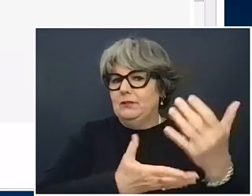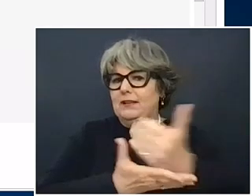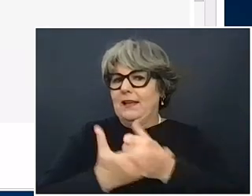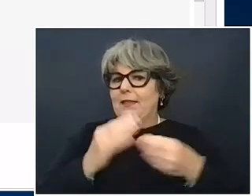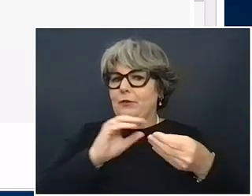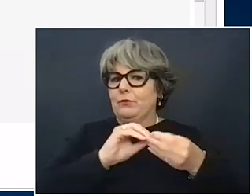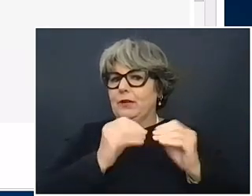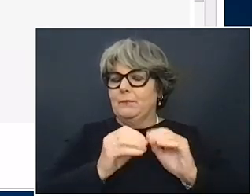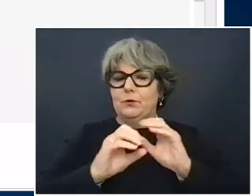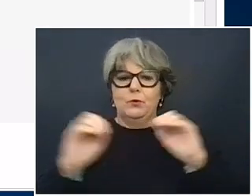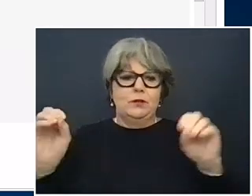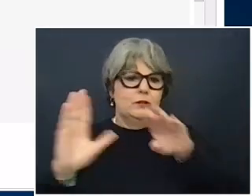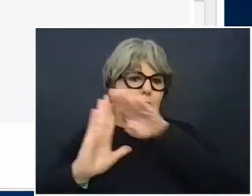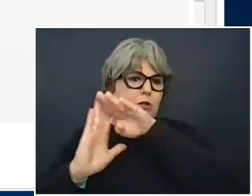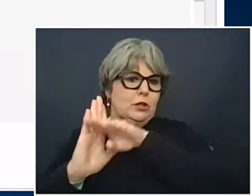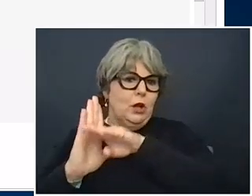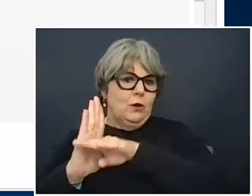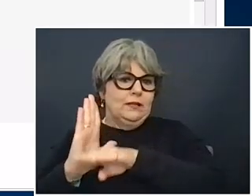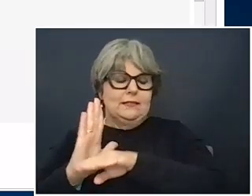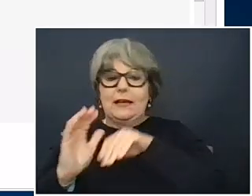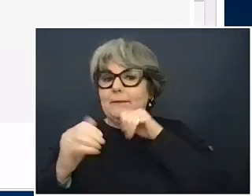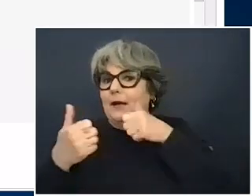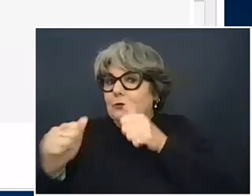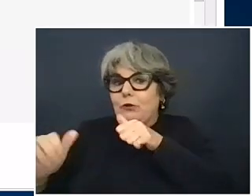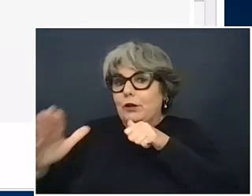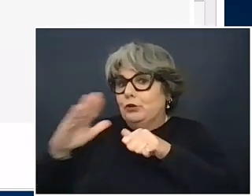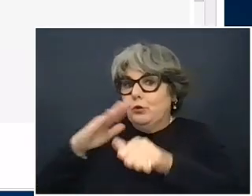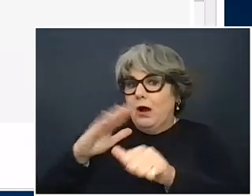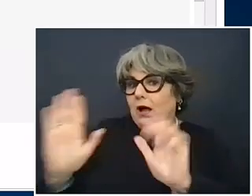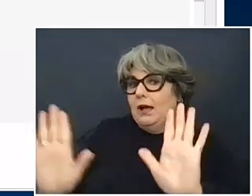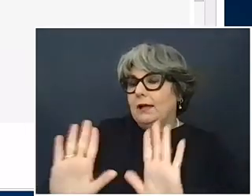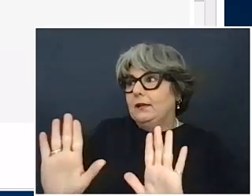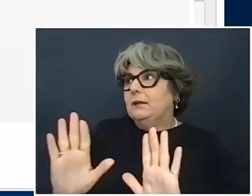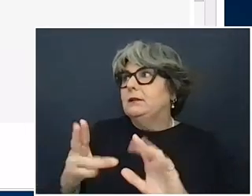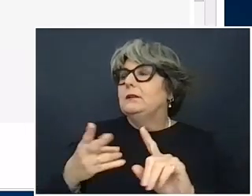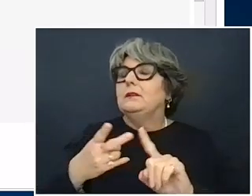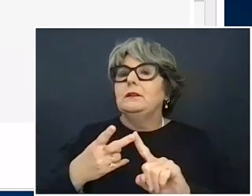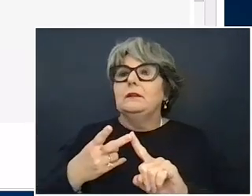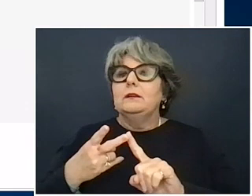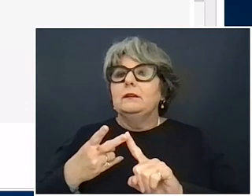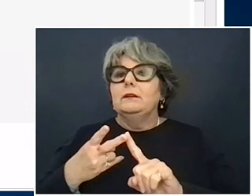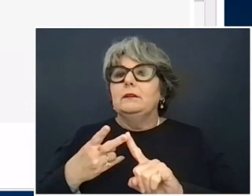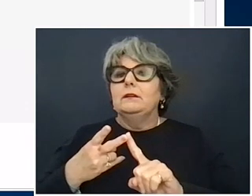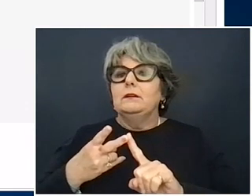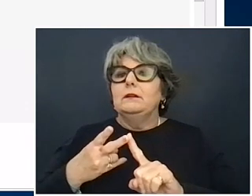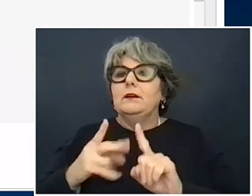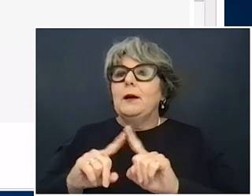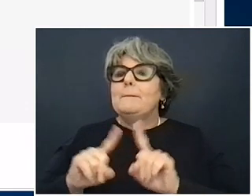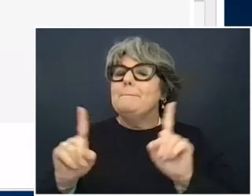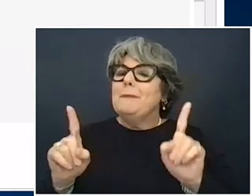There's nothing I'm trying to hide from you. I don't think there's anything that you couldn't know, but, one more list